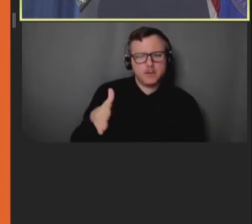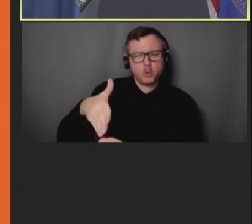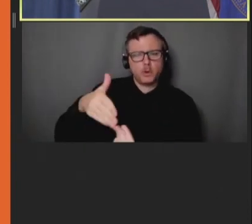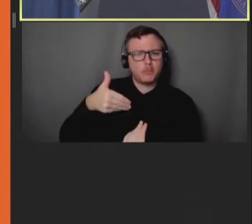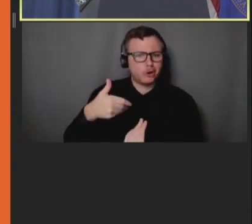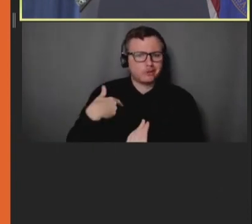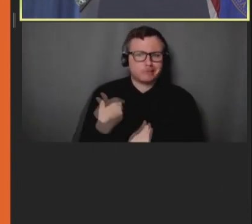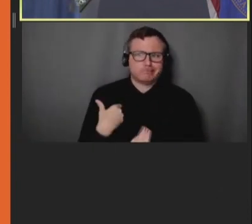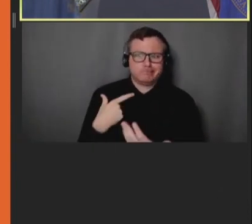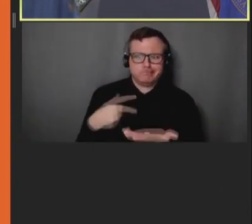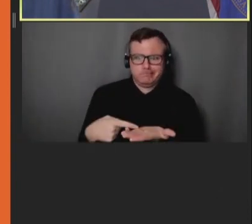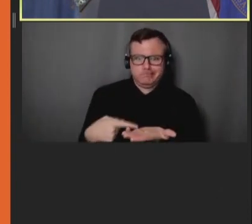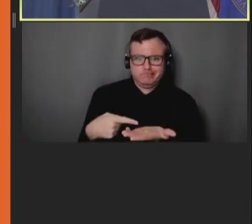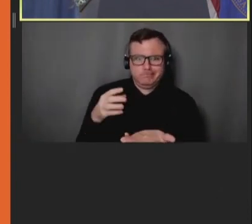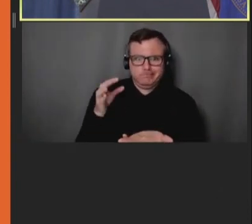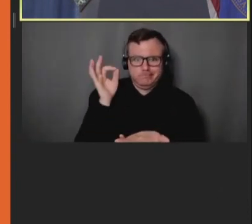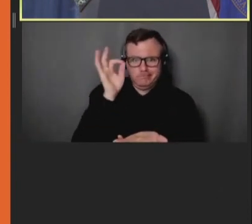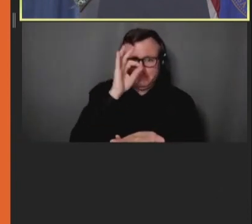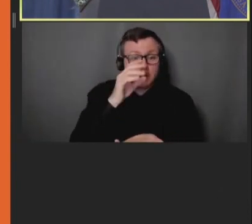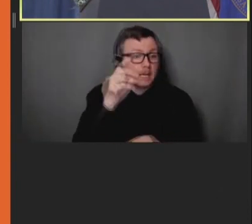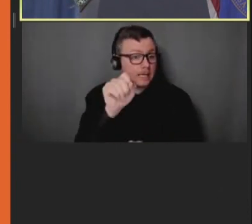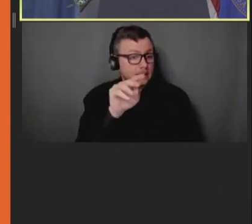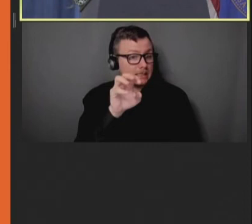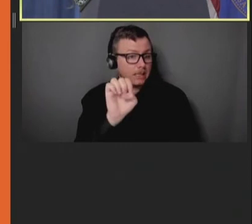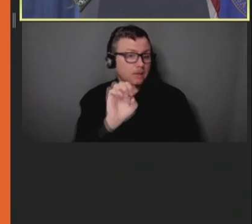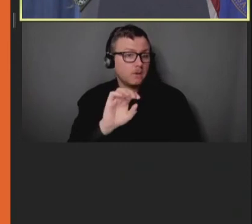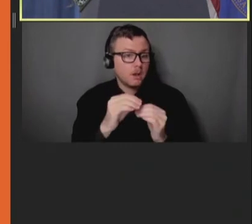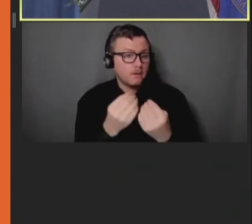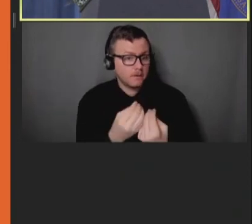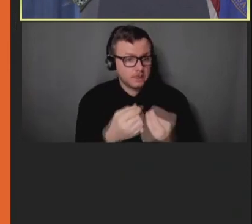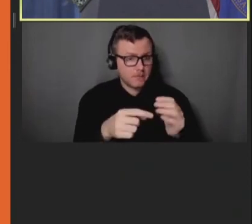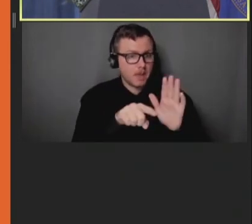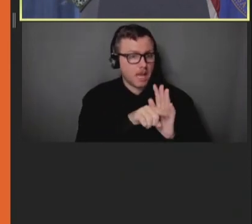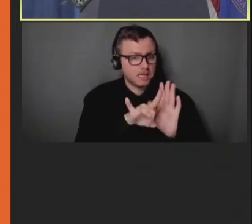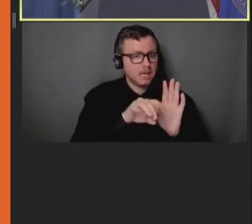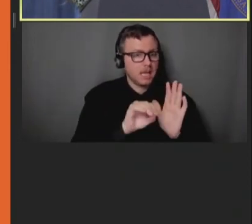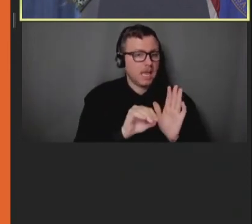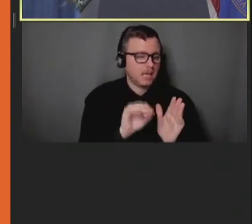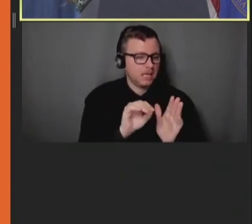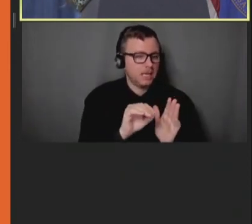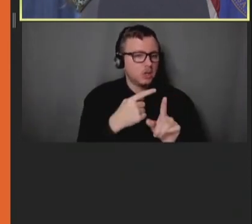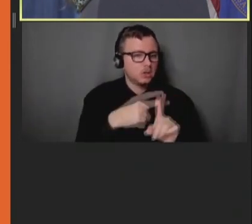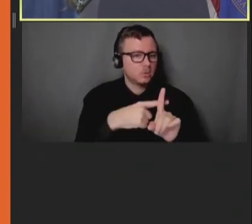Steve's office, interestingly enough, has a minus 80-degree Celsius freezer, because some of the